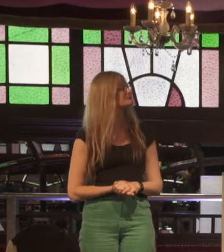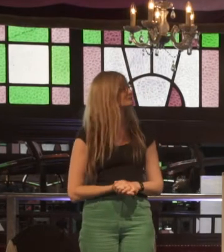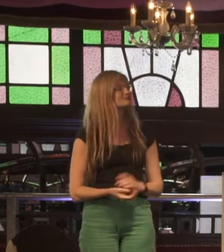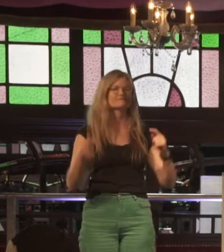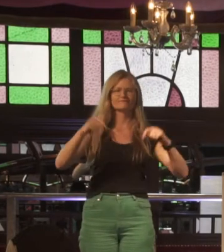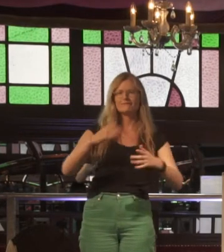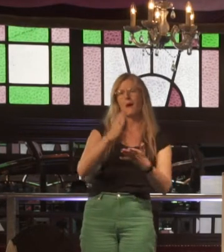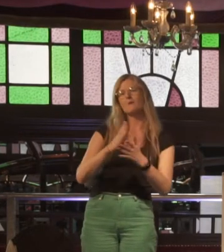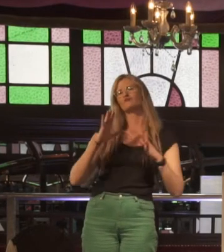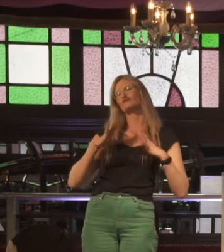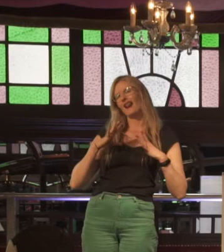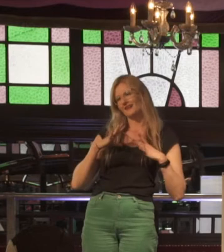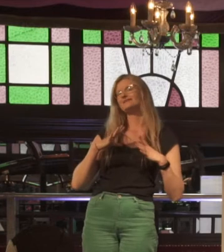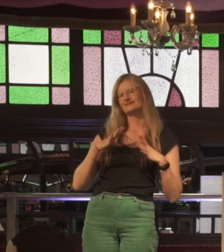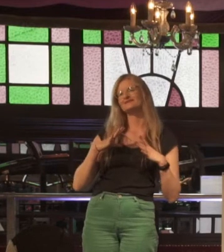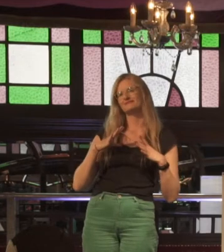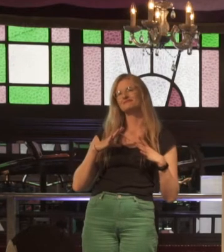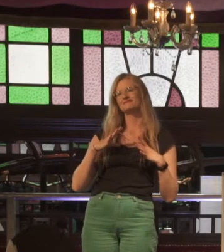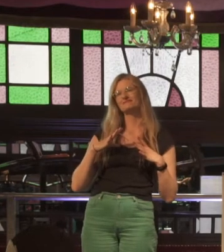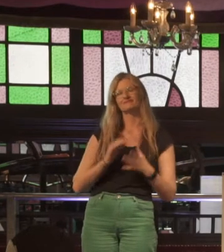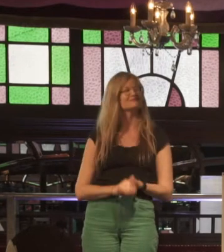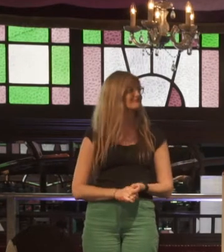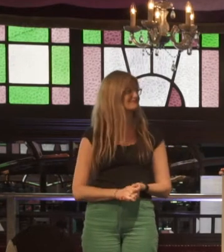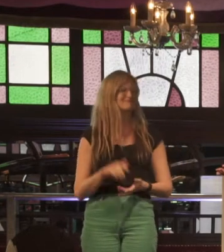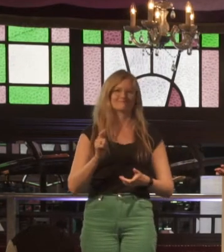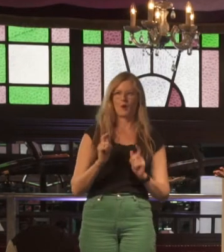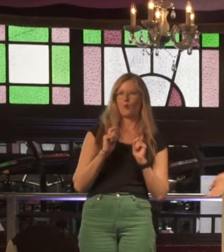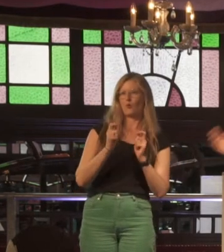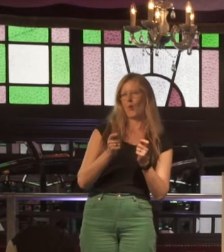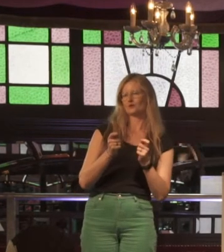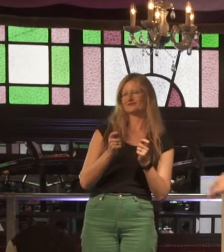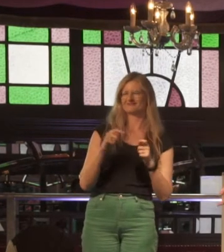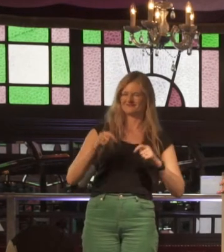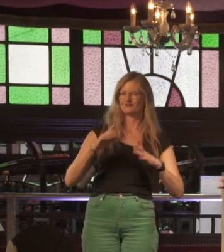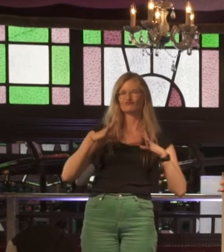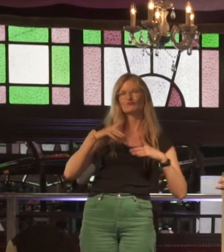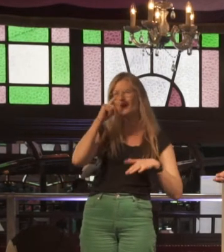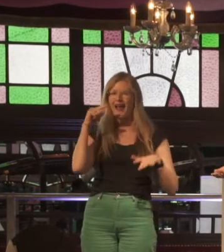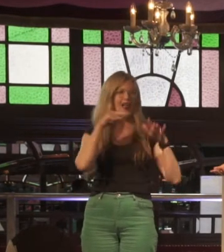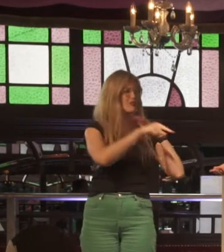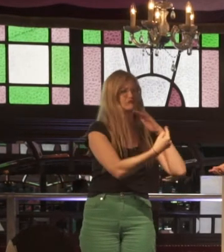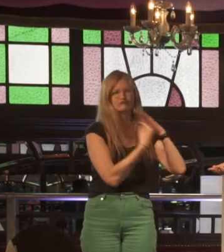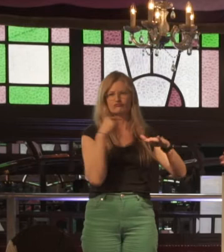This is a relaxed award ceremony. So you can come and go as you please